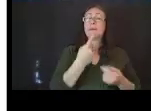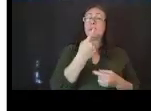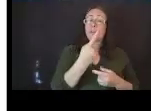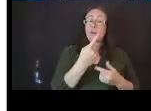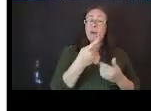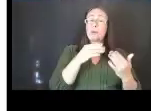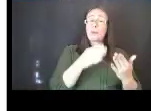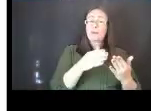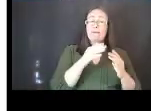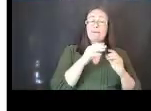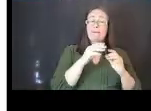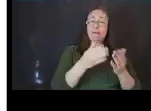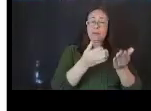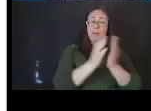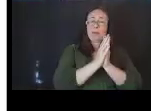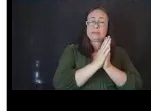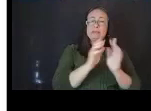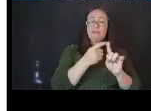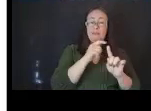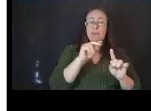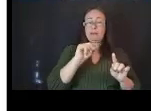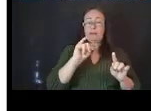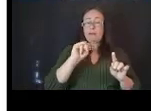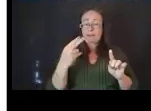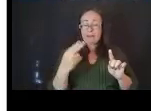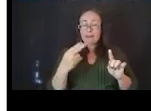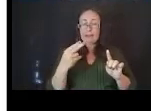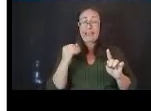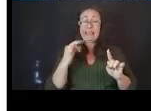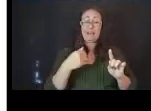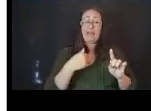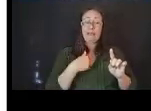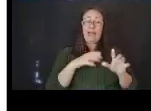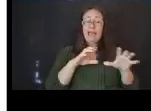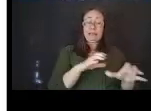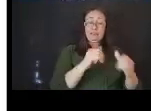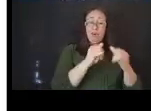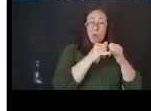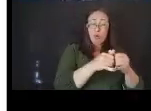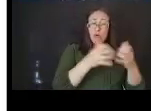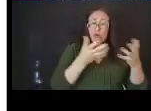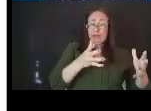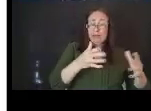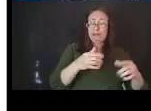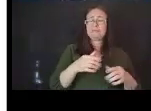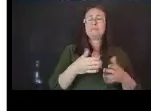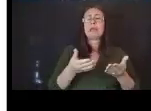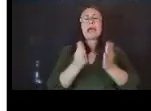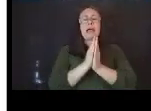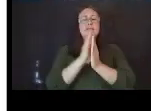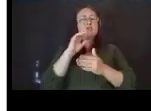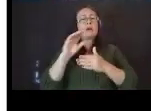Do you have animal models available? There might be some available through the NIH. It's worth looking into.